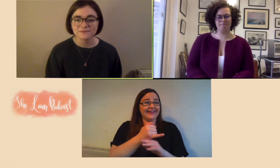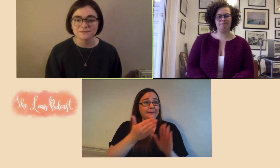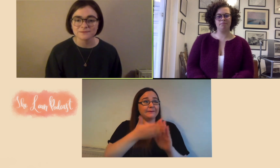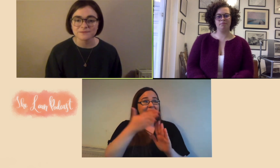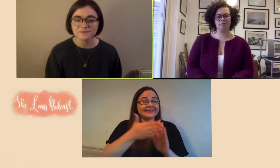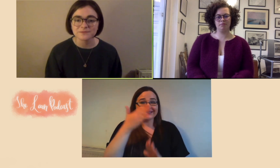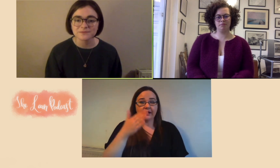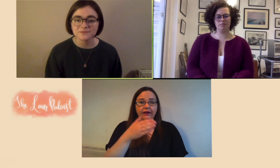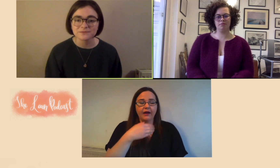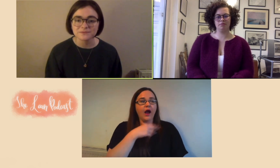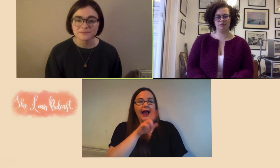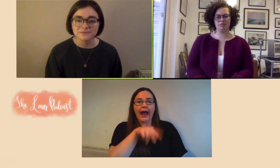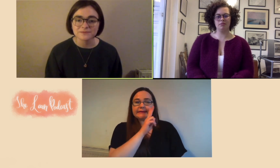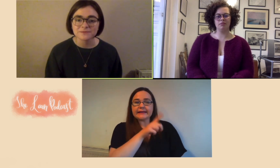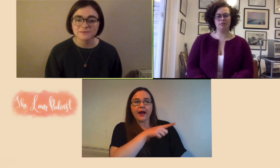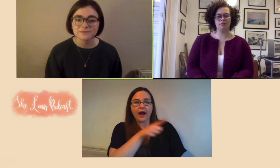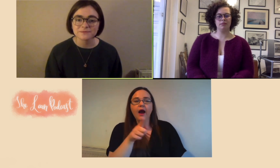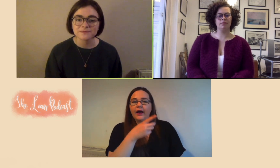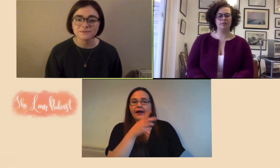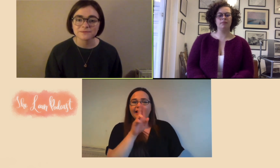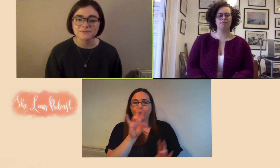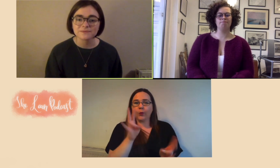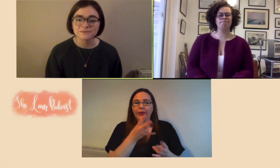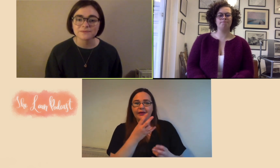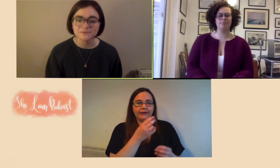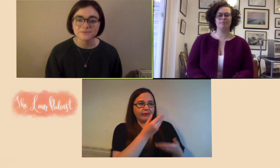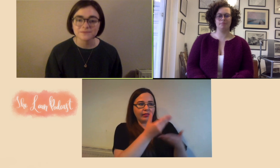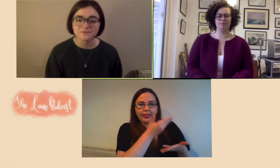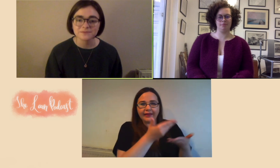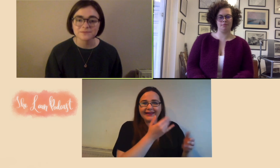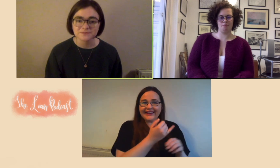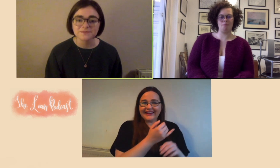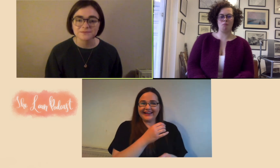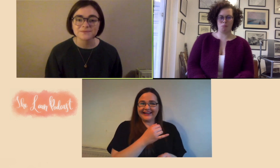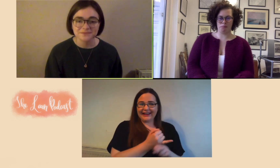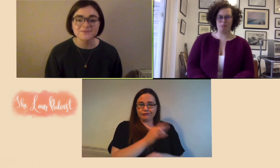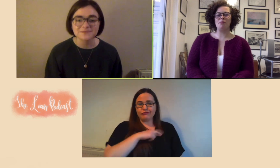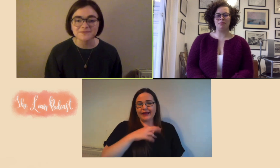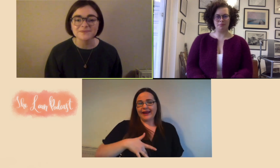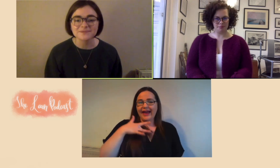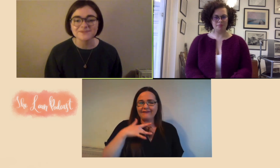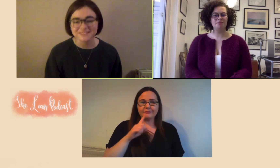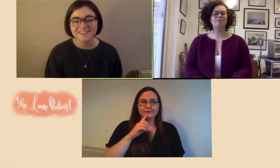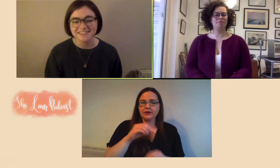Like even when I arrive at a building, like pre COVID, I would have those kind of casual chats in real life.